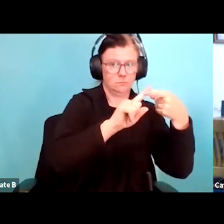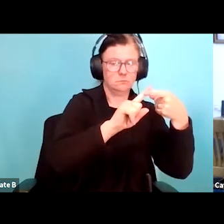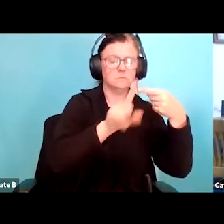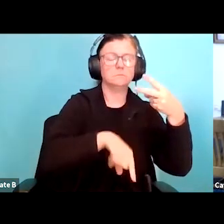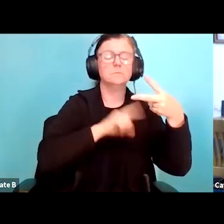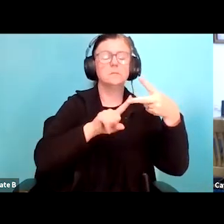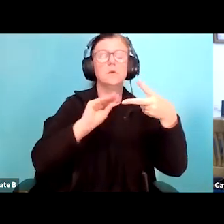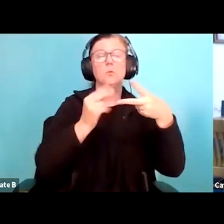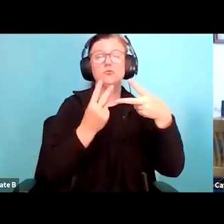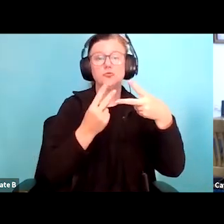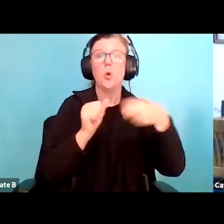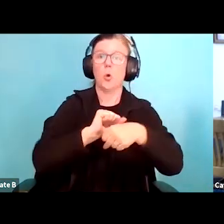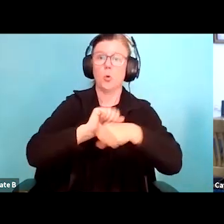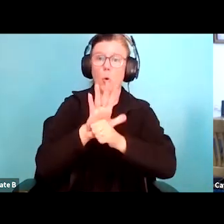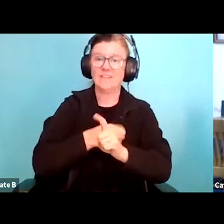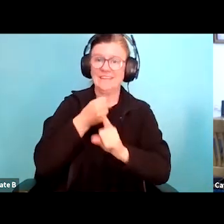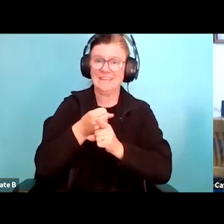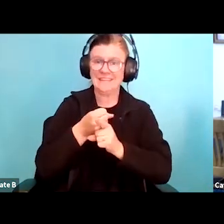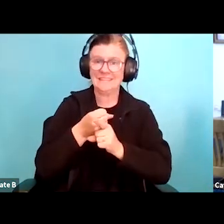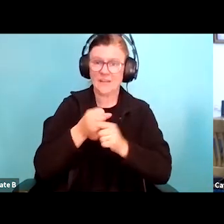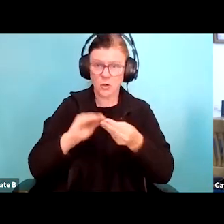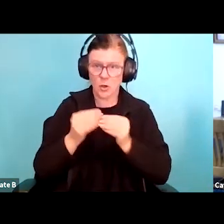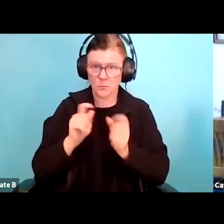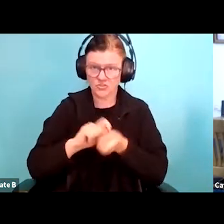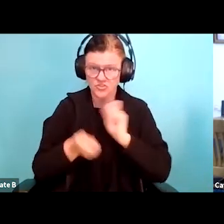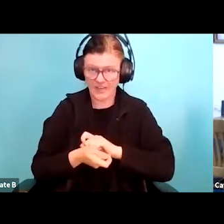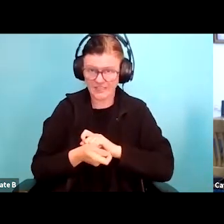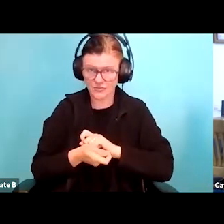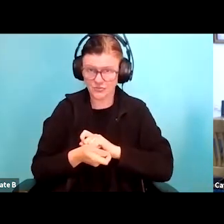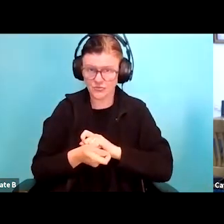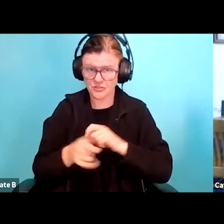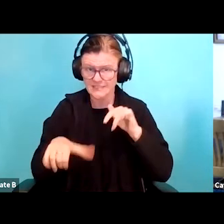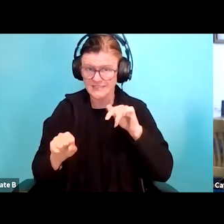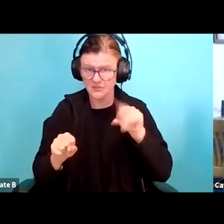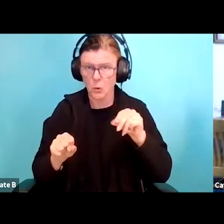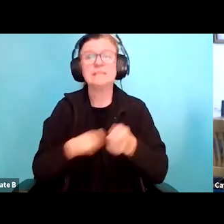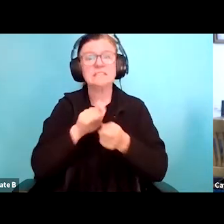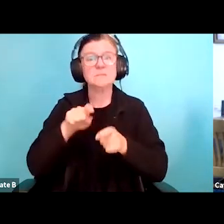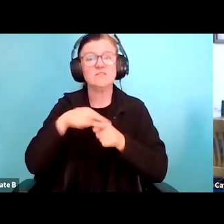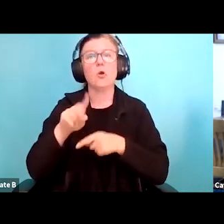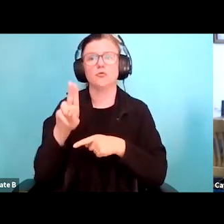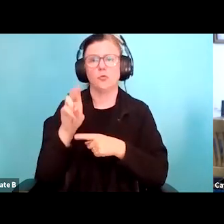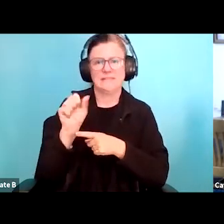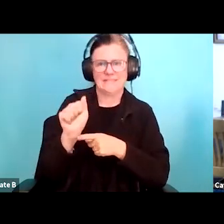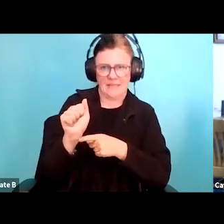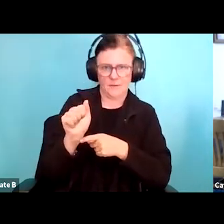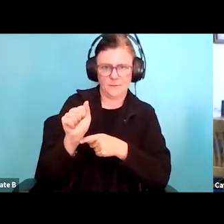COVID pandemic and the march 2020 lockdowns in the U.S. and were these differences consistent across